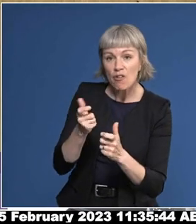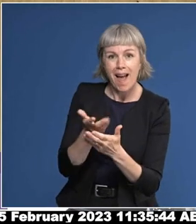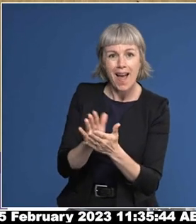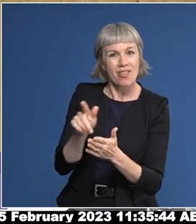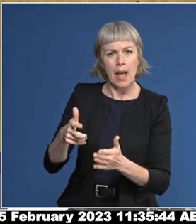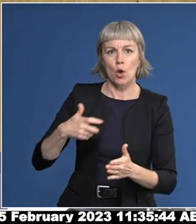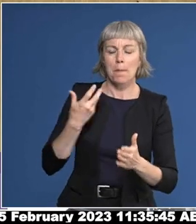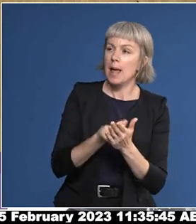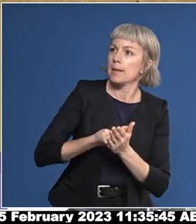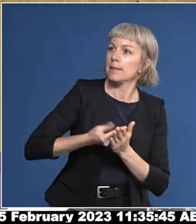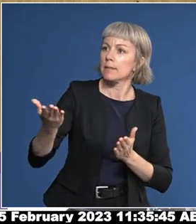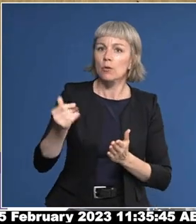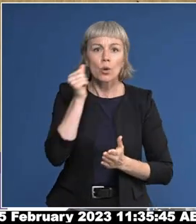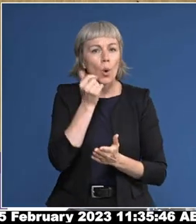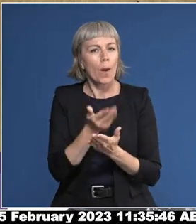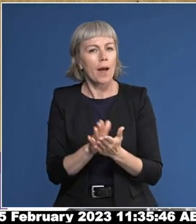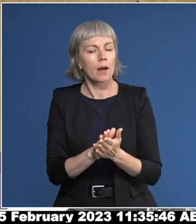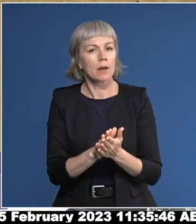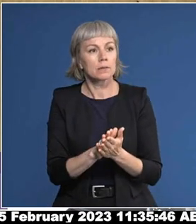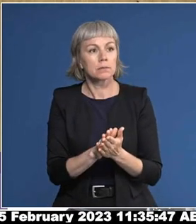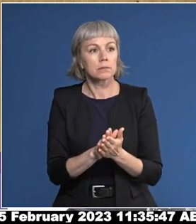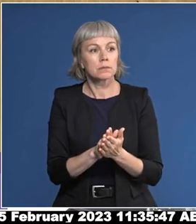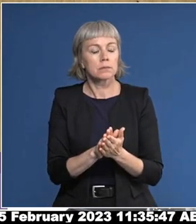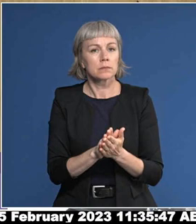complaint; whistleblower protections for your own staff.